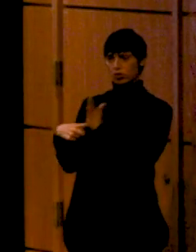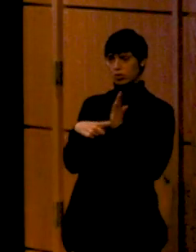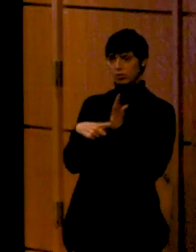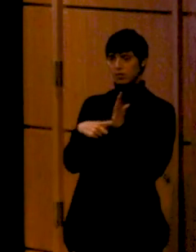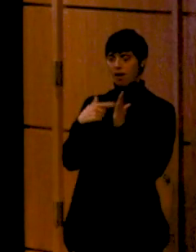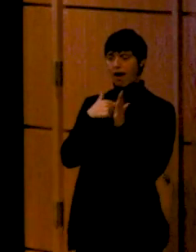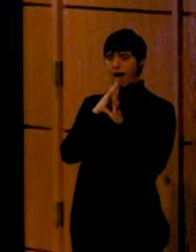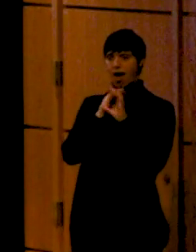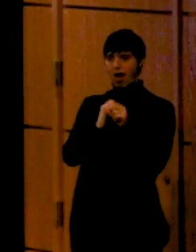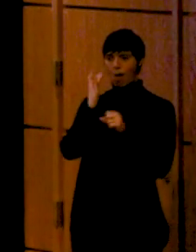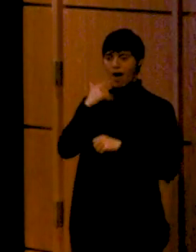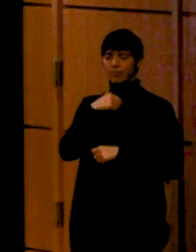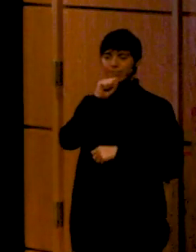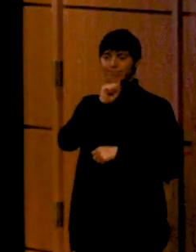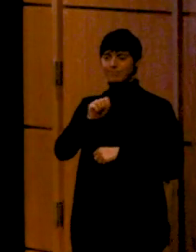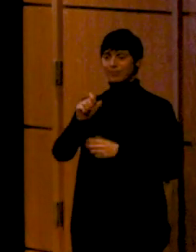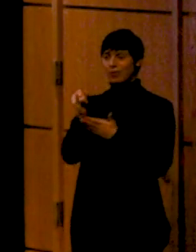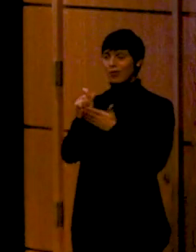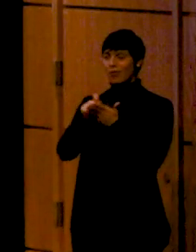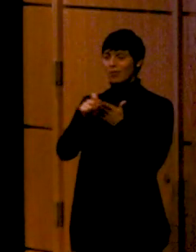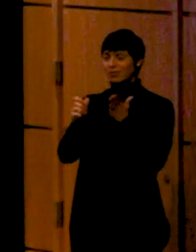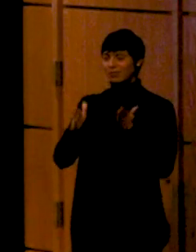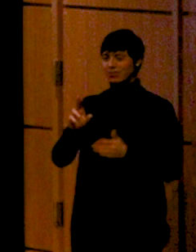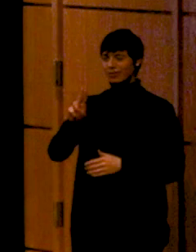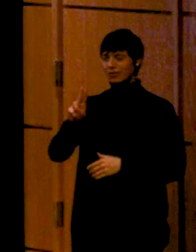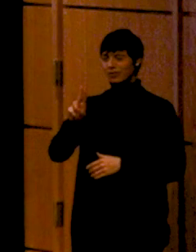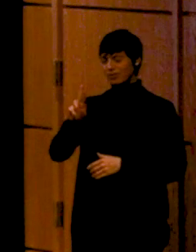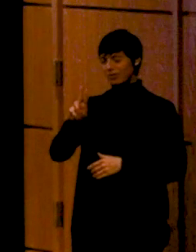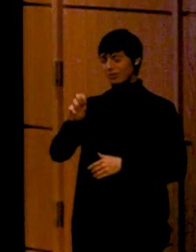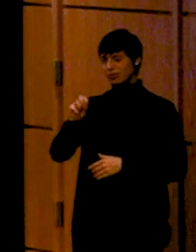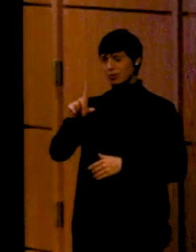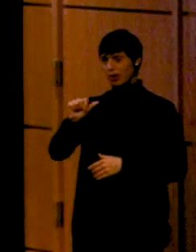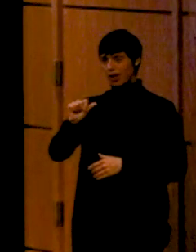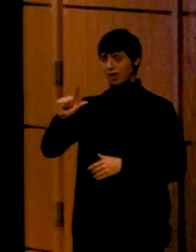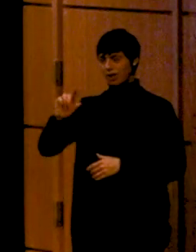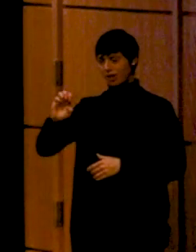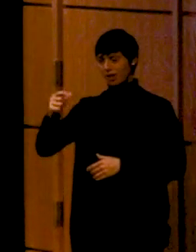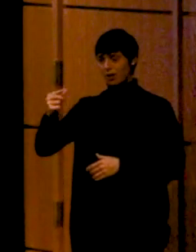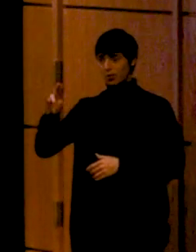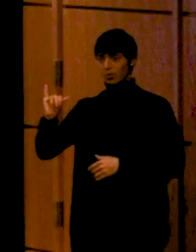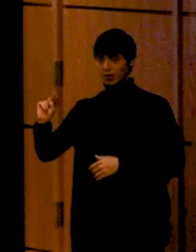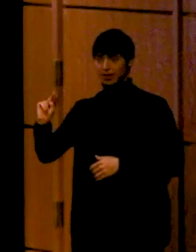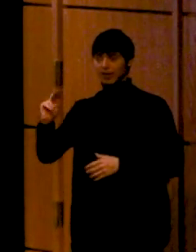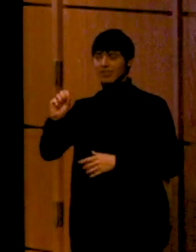when I first read one of her speculative fiction novels back in college.